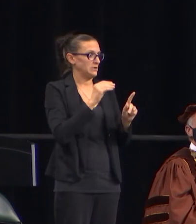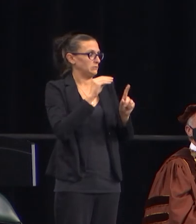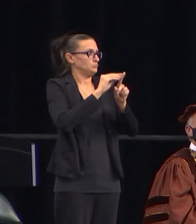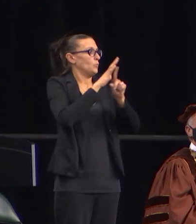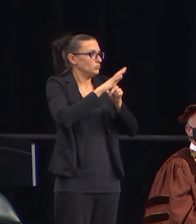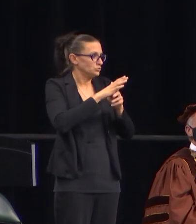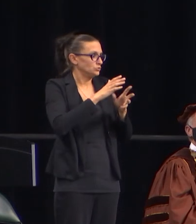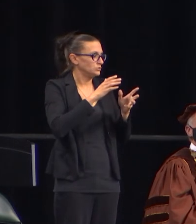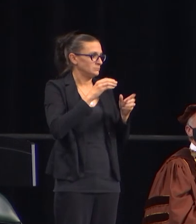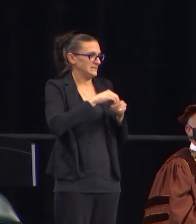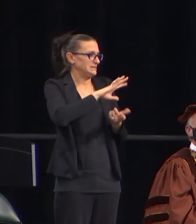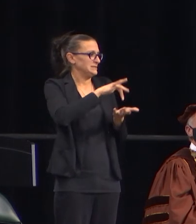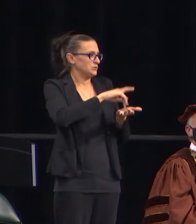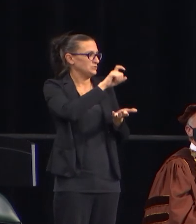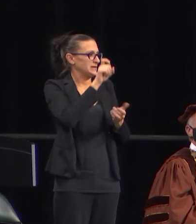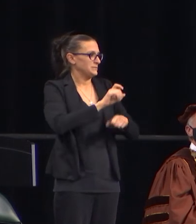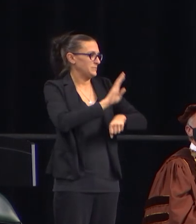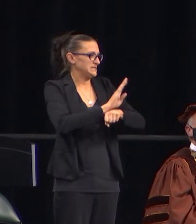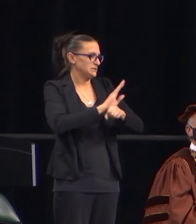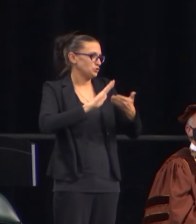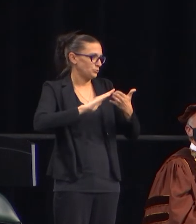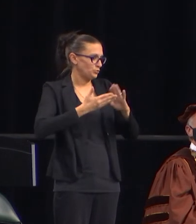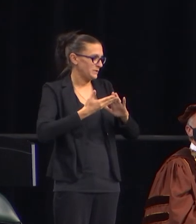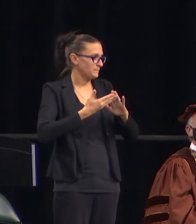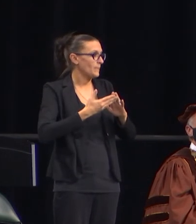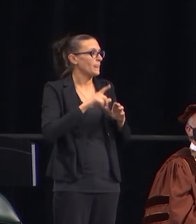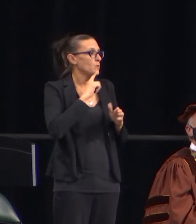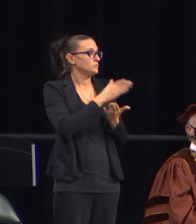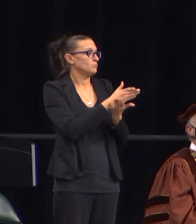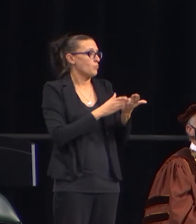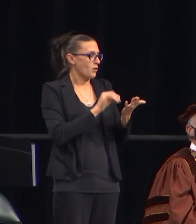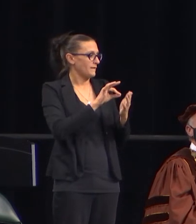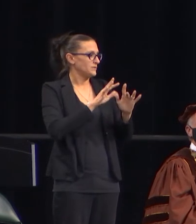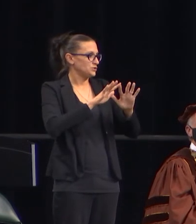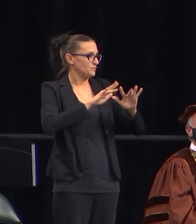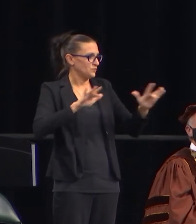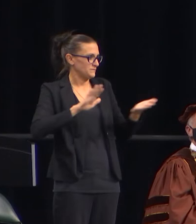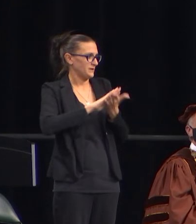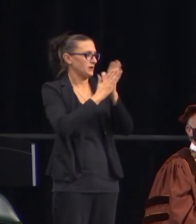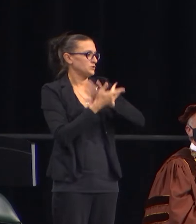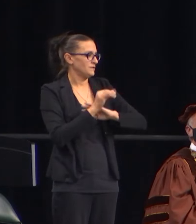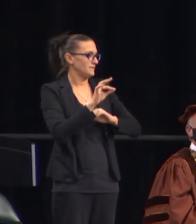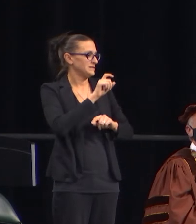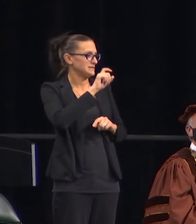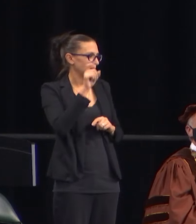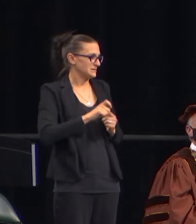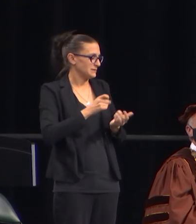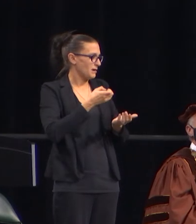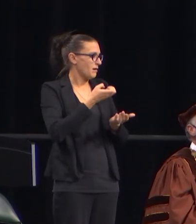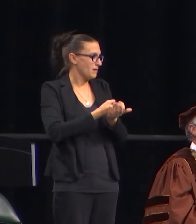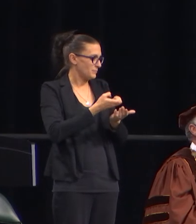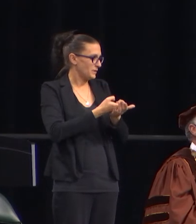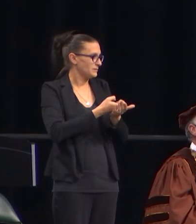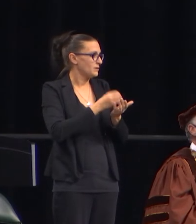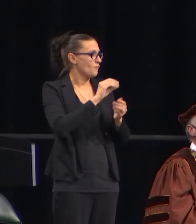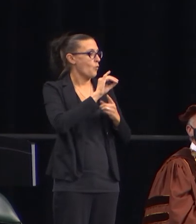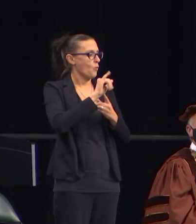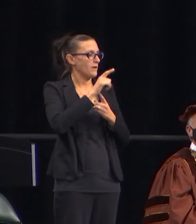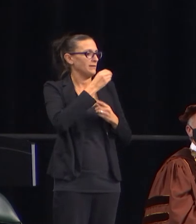in the Central Texas business community. It was part of the diversification of the Texas economy from oil and gas and cattle,